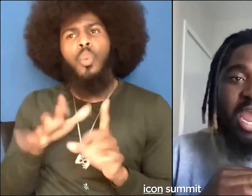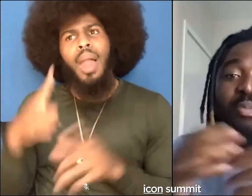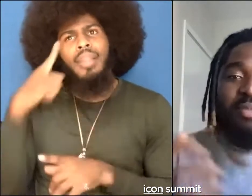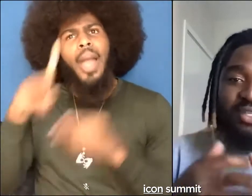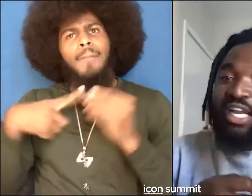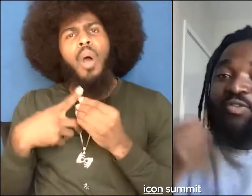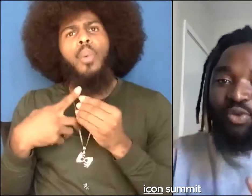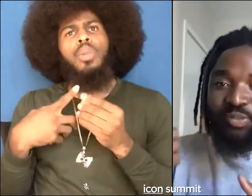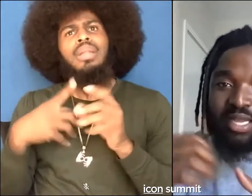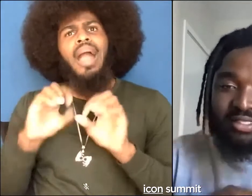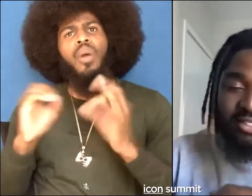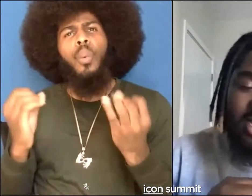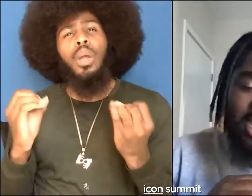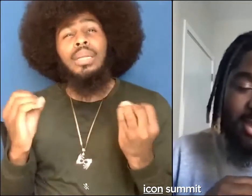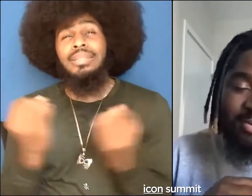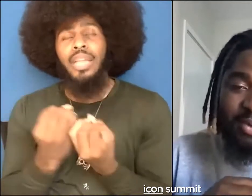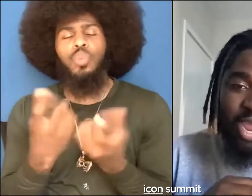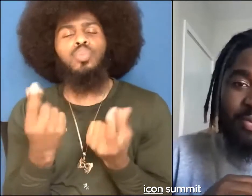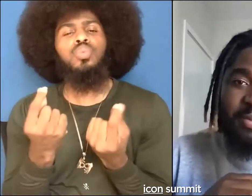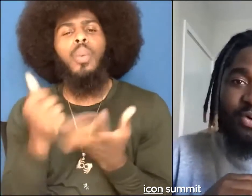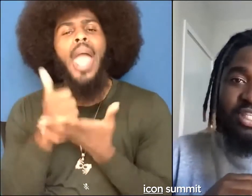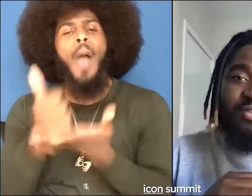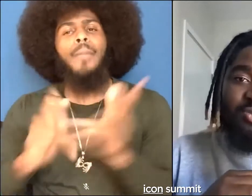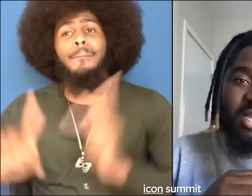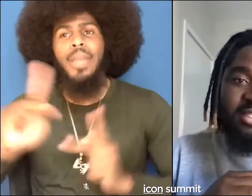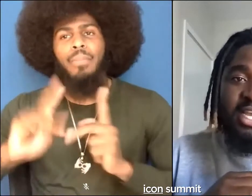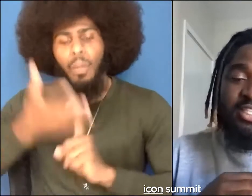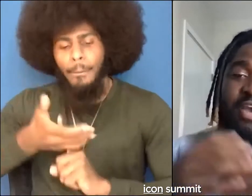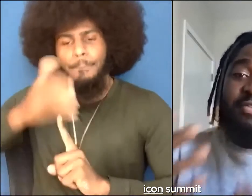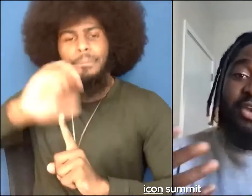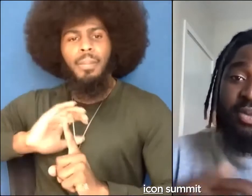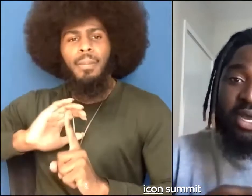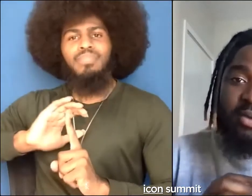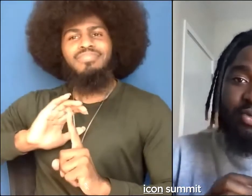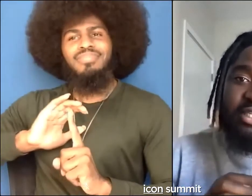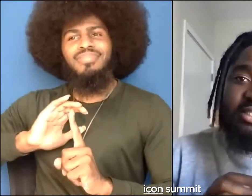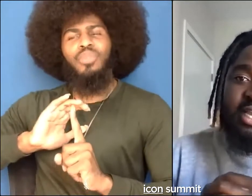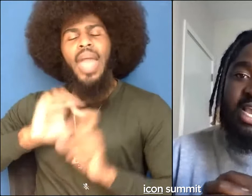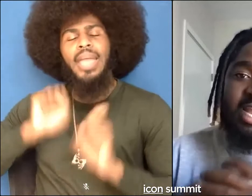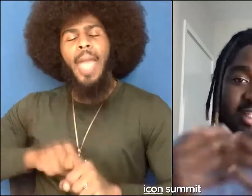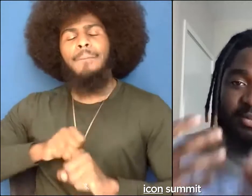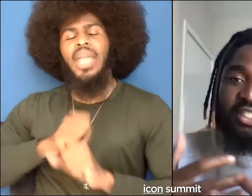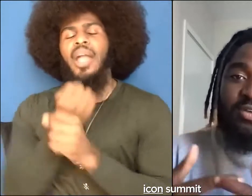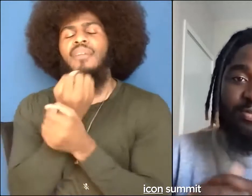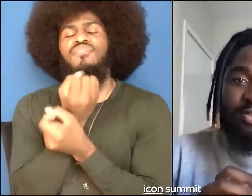We're helping people take off those masks. We're helping people take off those masks to find freedom, which is an acceptance of